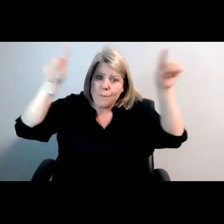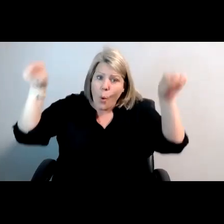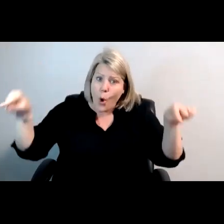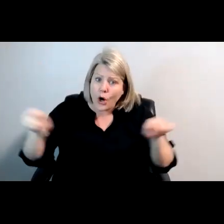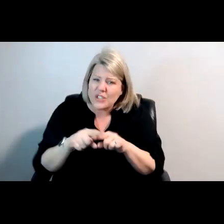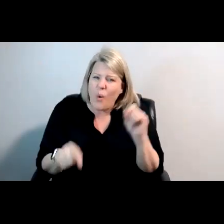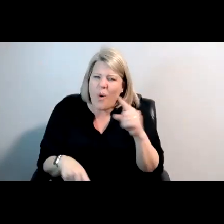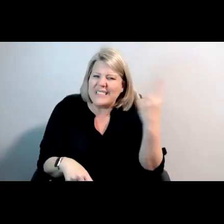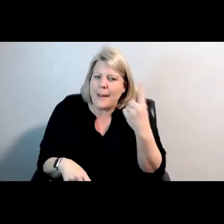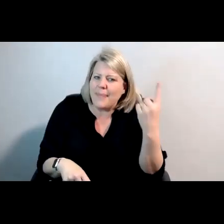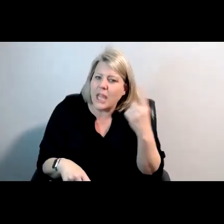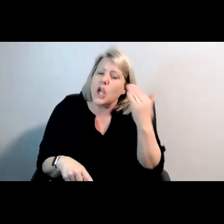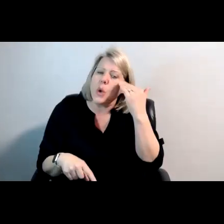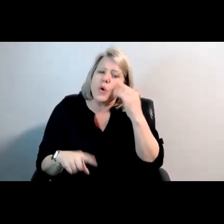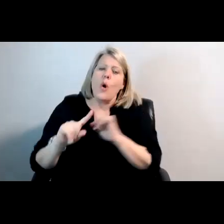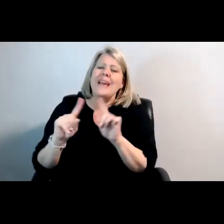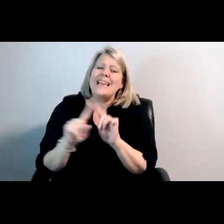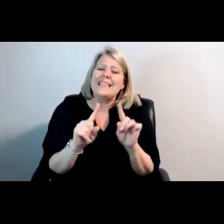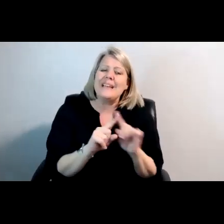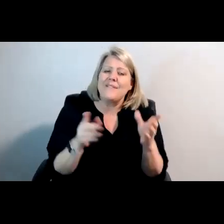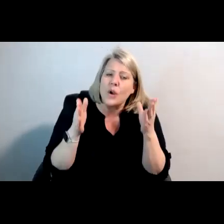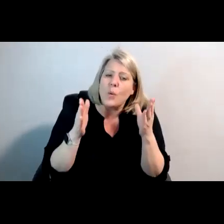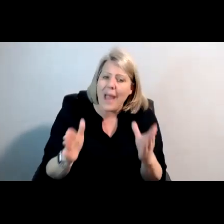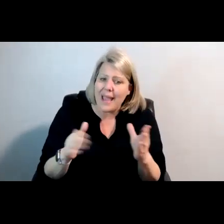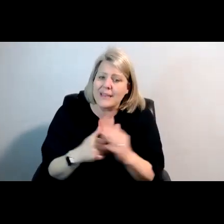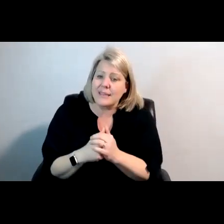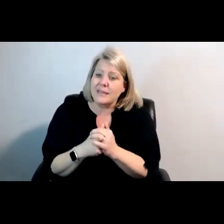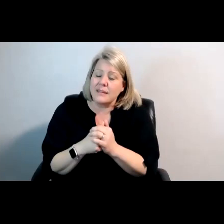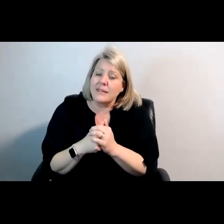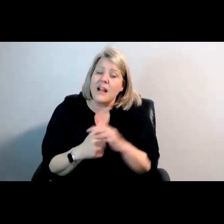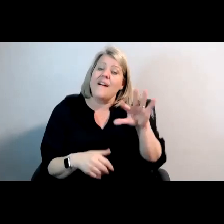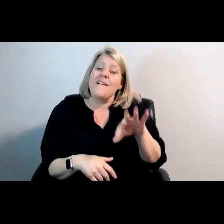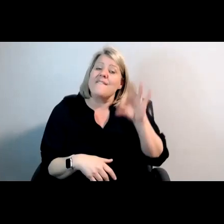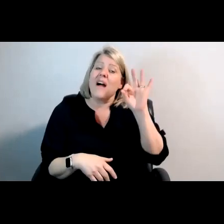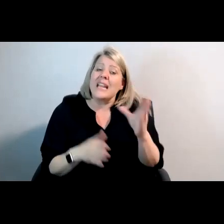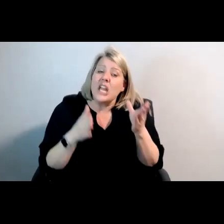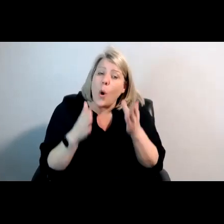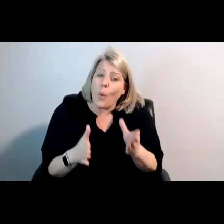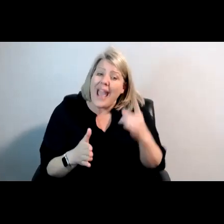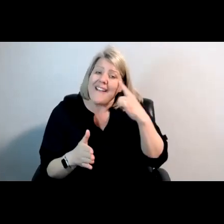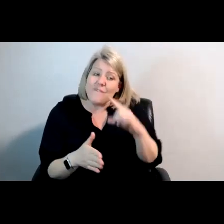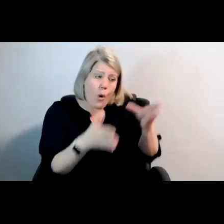and just, you know, lots of different ways, but just finding a way for the person to communicate